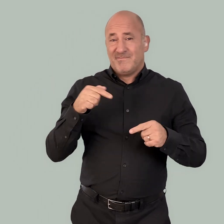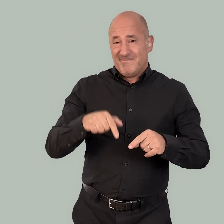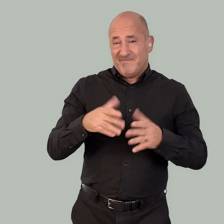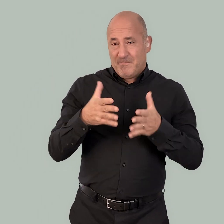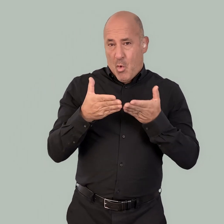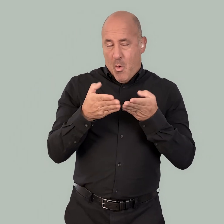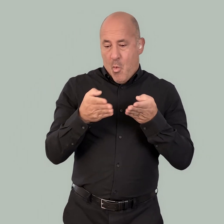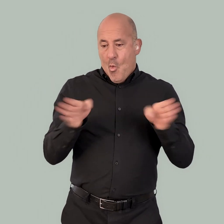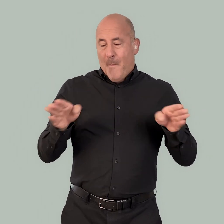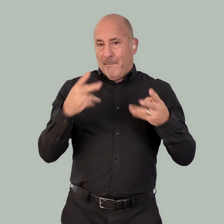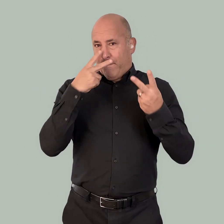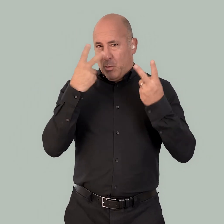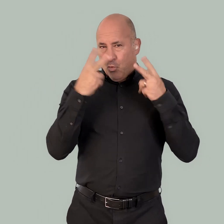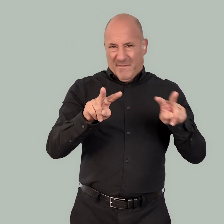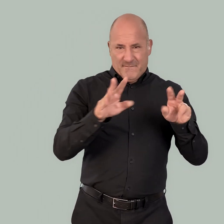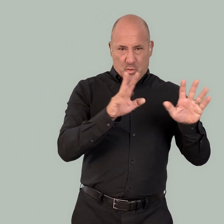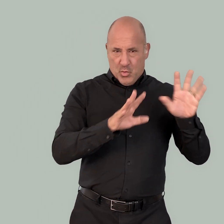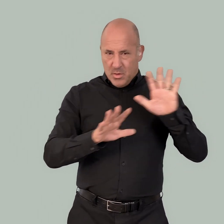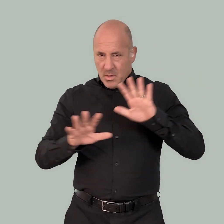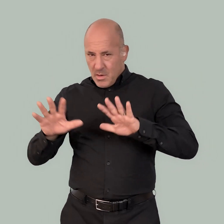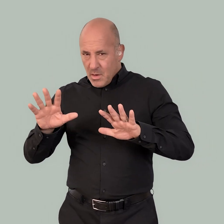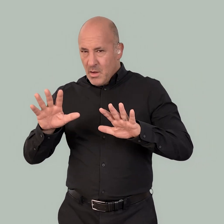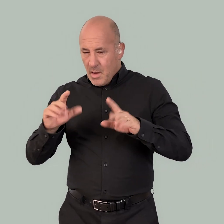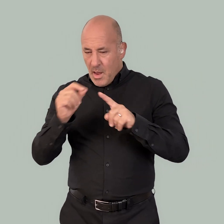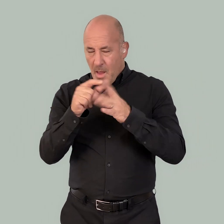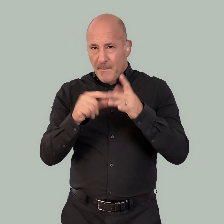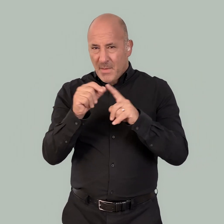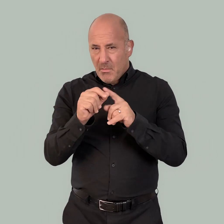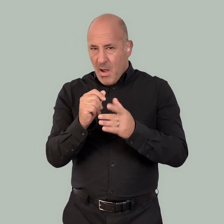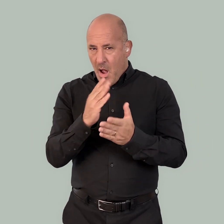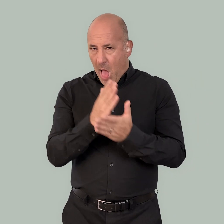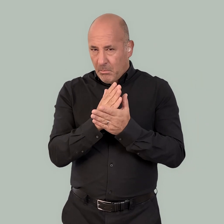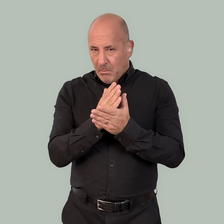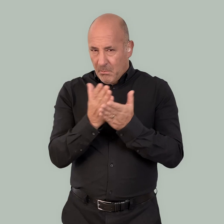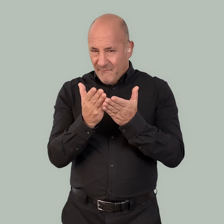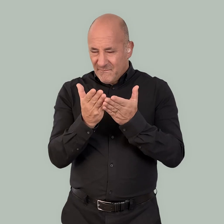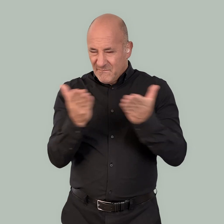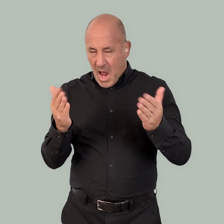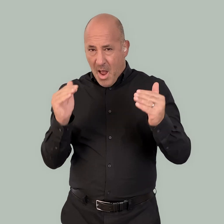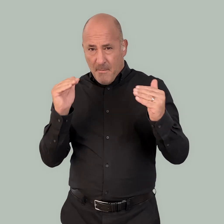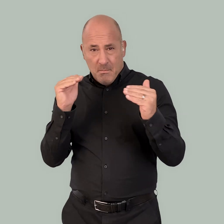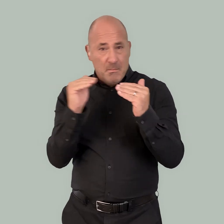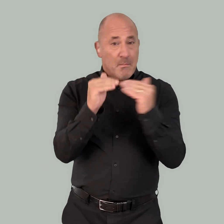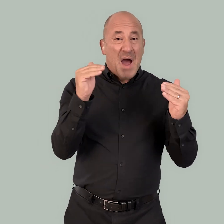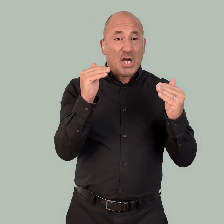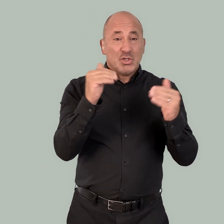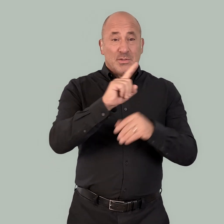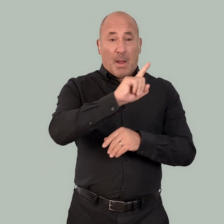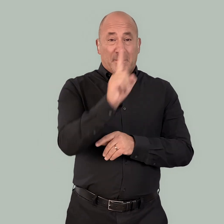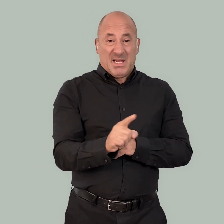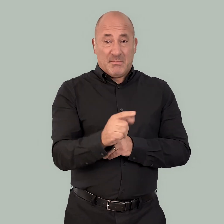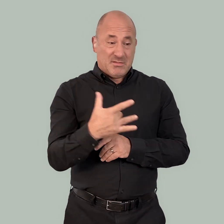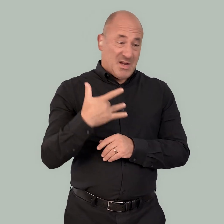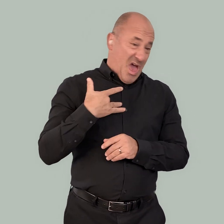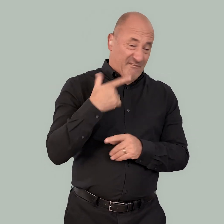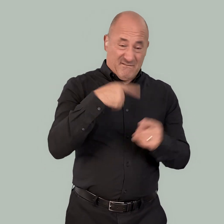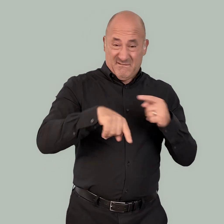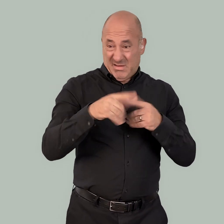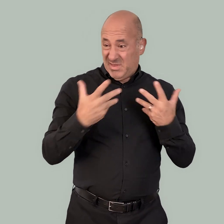We are therefore undertaking this wider review with the aim of making sure that PIP fairly reflects the reality of the impact of people’s conditions